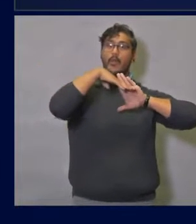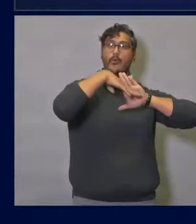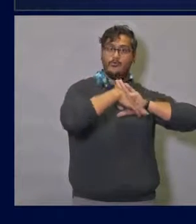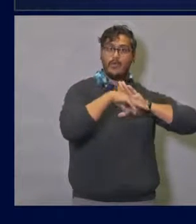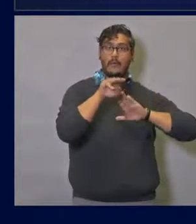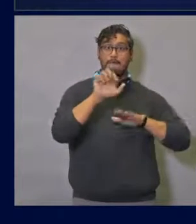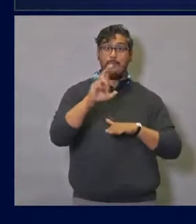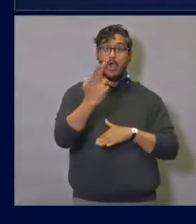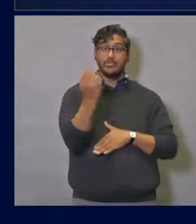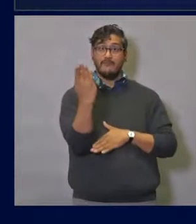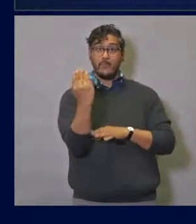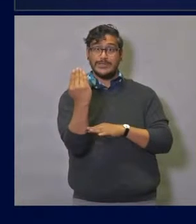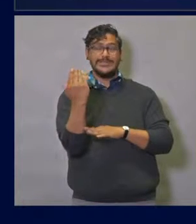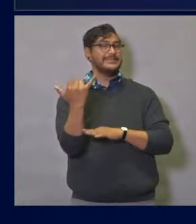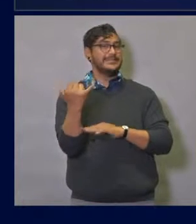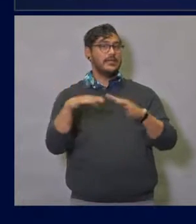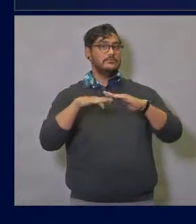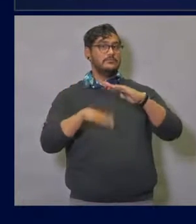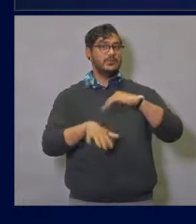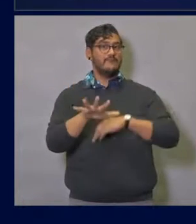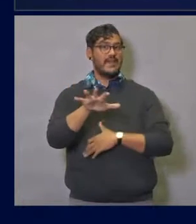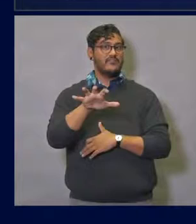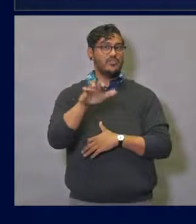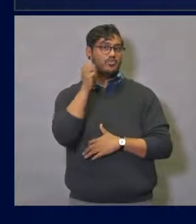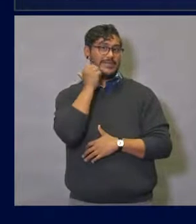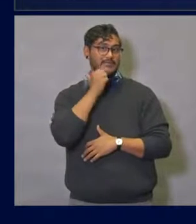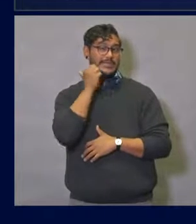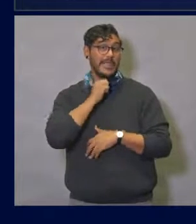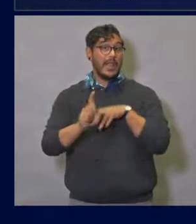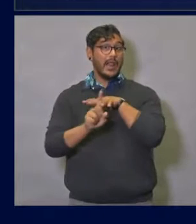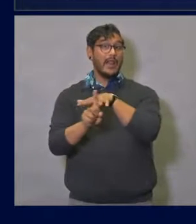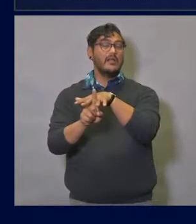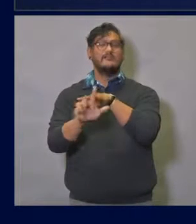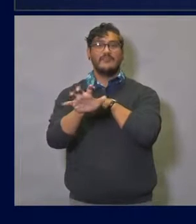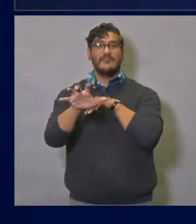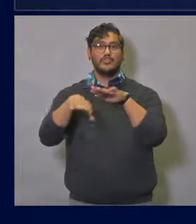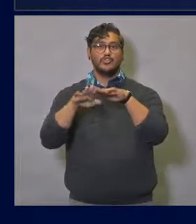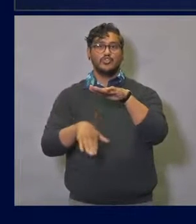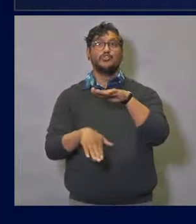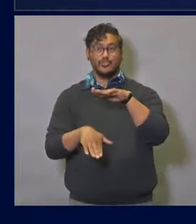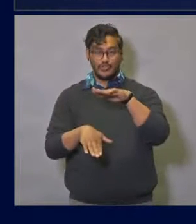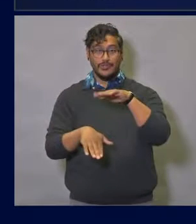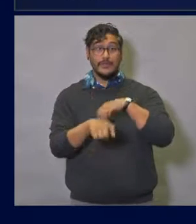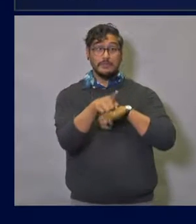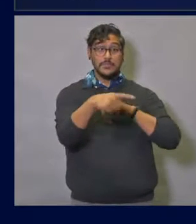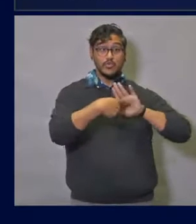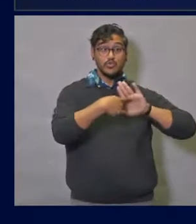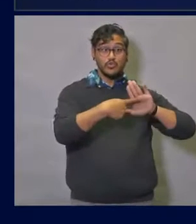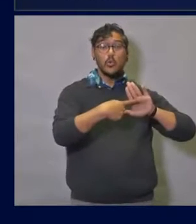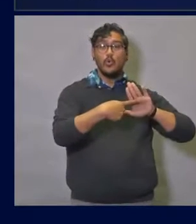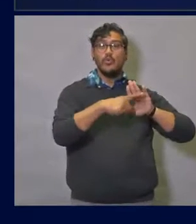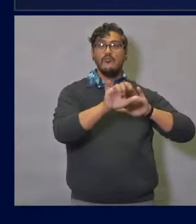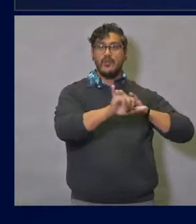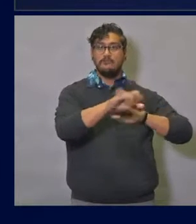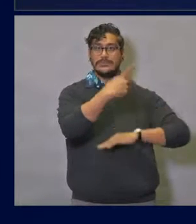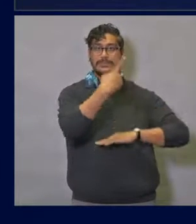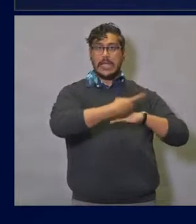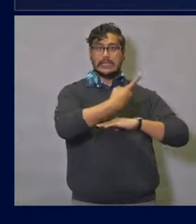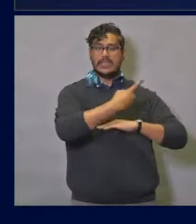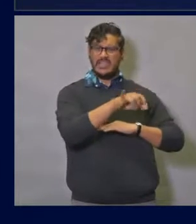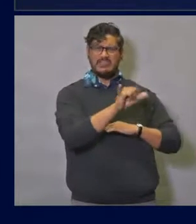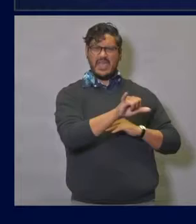CONTINUED TO DECREASE.